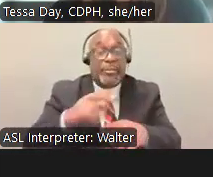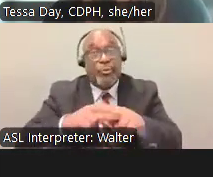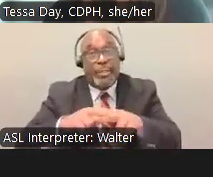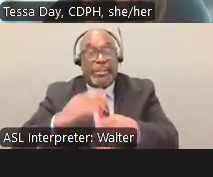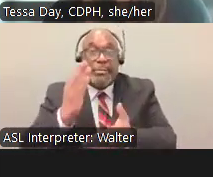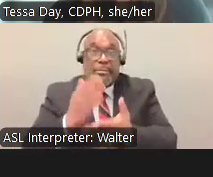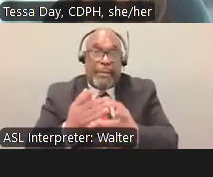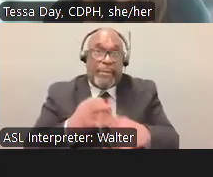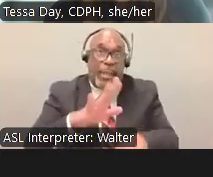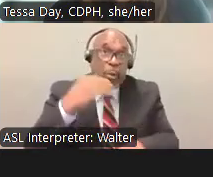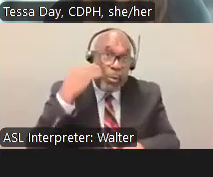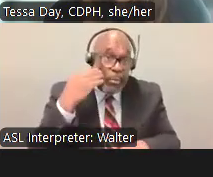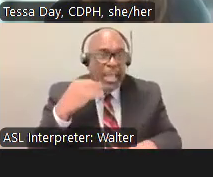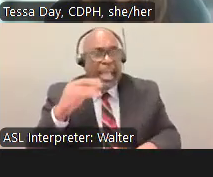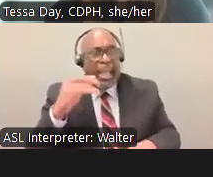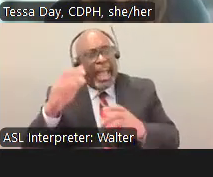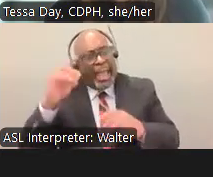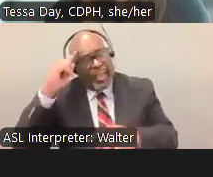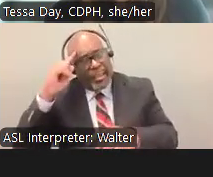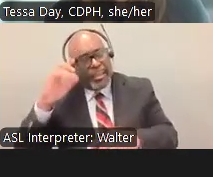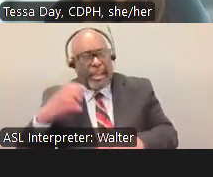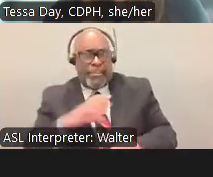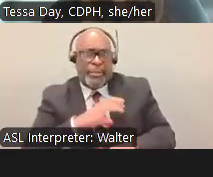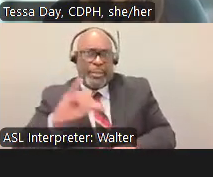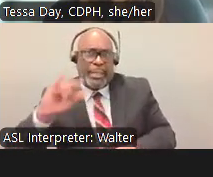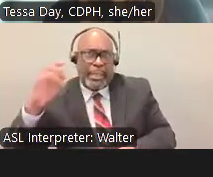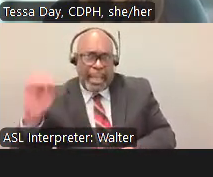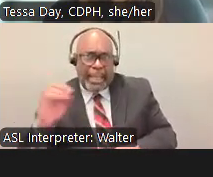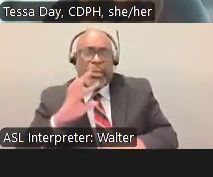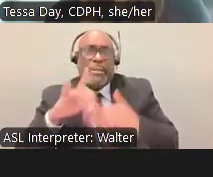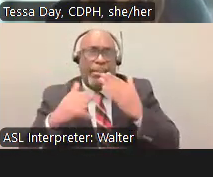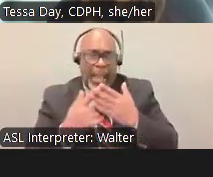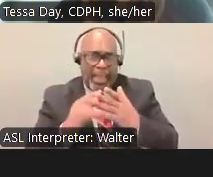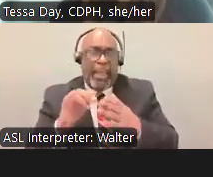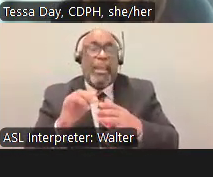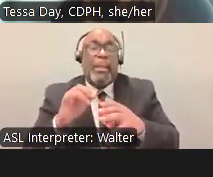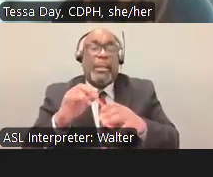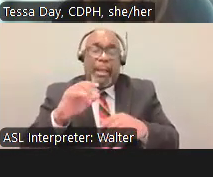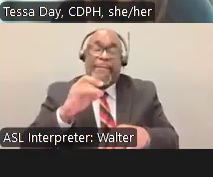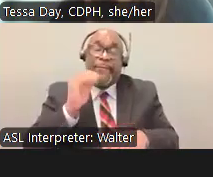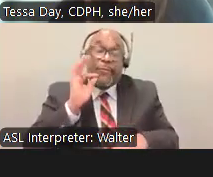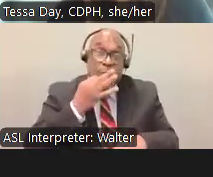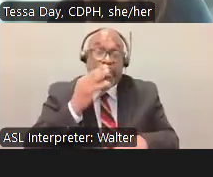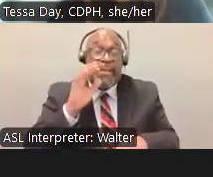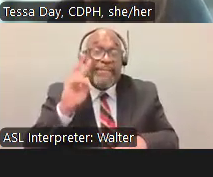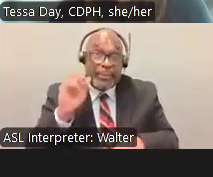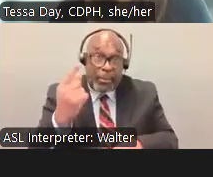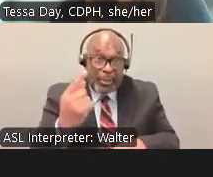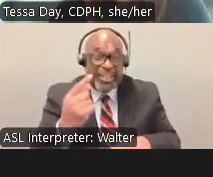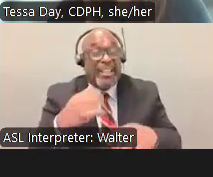really sticks out is their access 13:33:50 to fruits and vegetables. 13:33:53 There's nearly a 20 percentage point difference between people with and